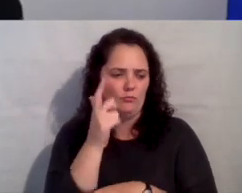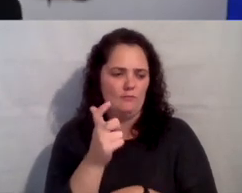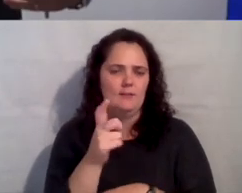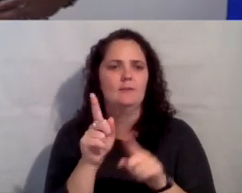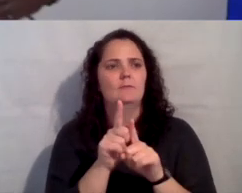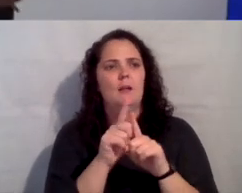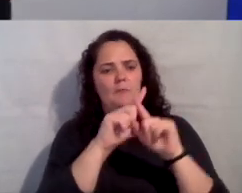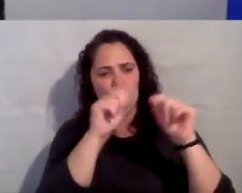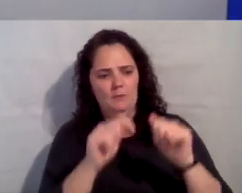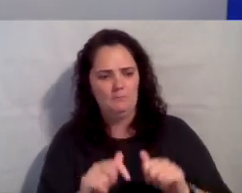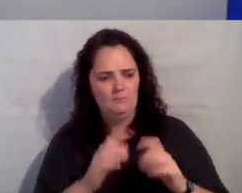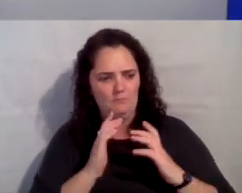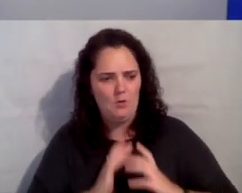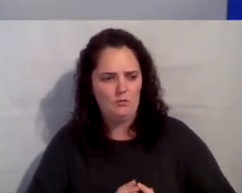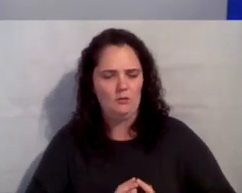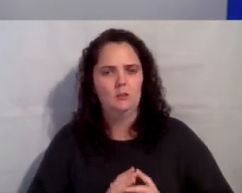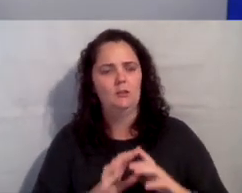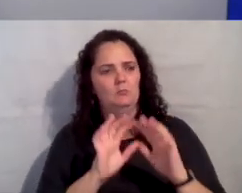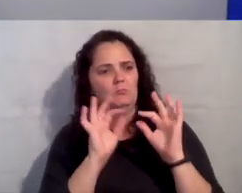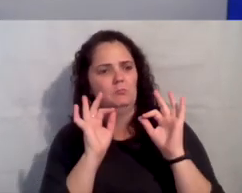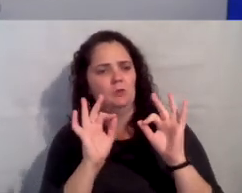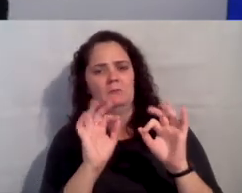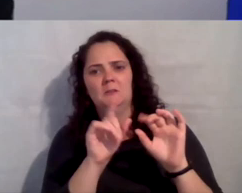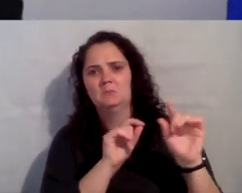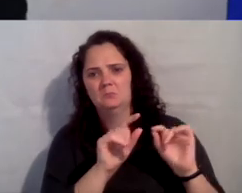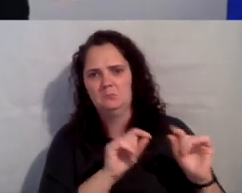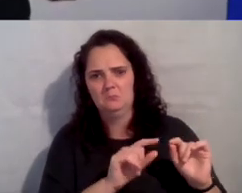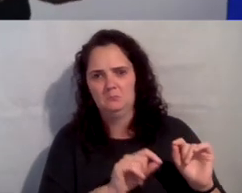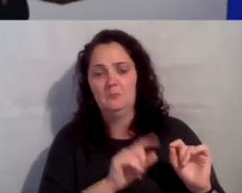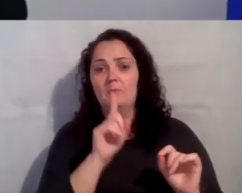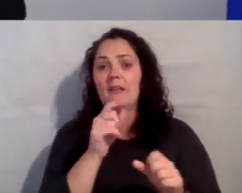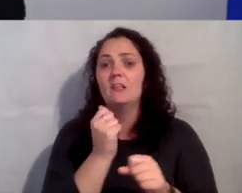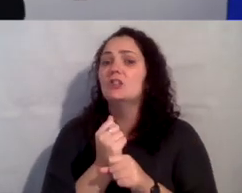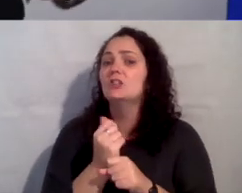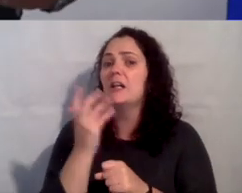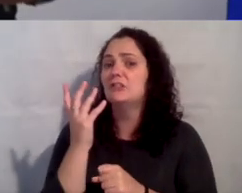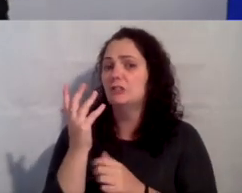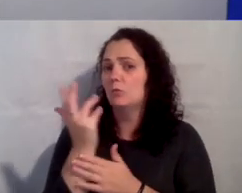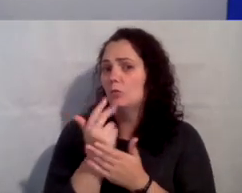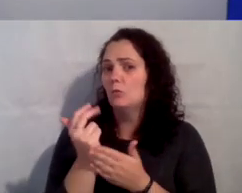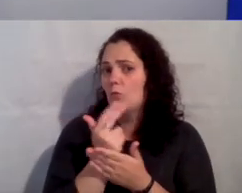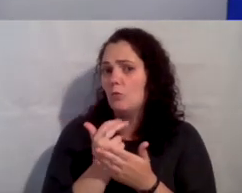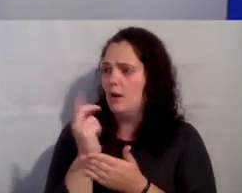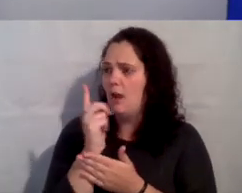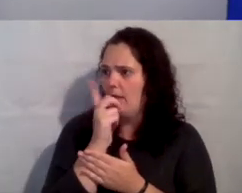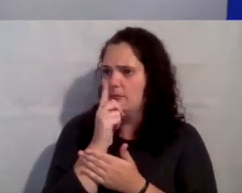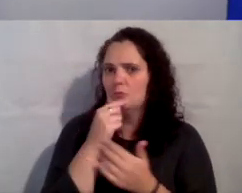of the body. One of the reasons that in the post-war era gesture drawing has been so adopted as an expressive method of